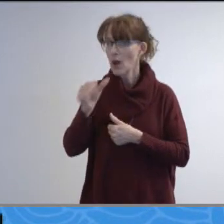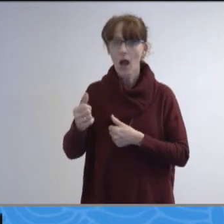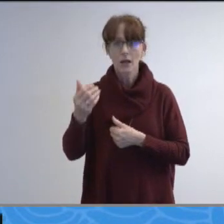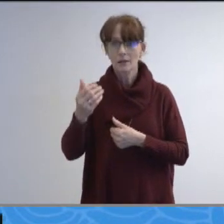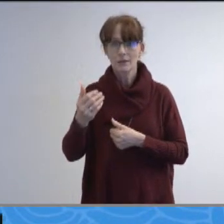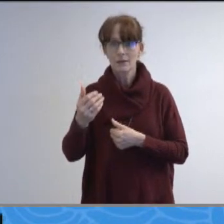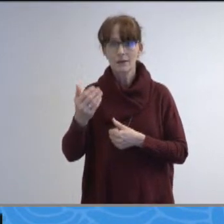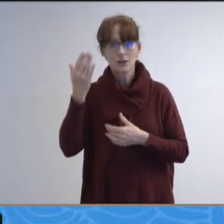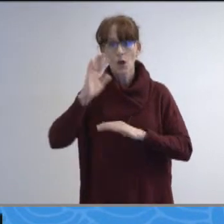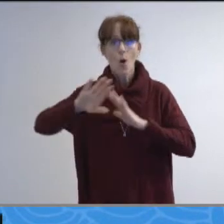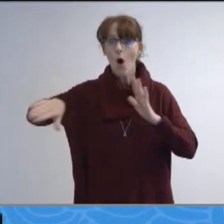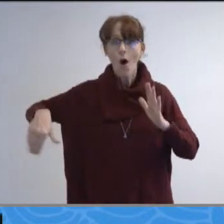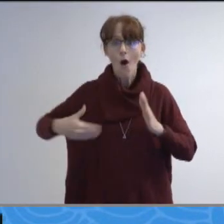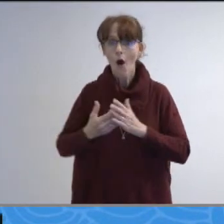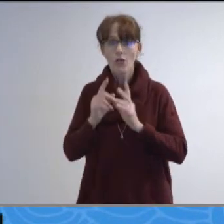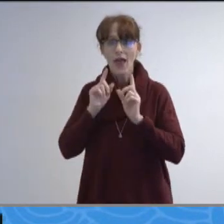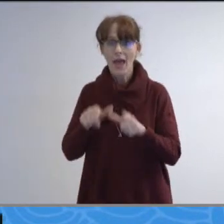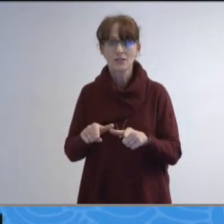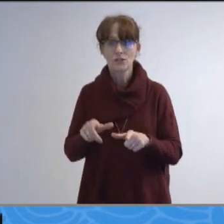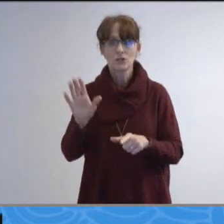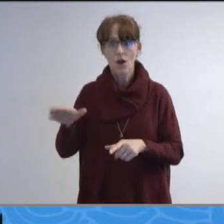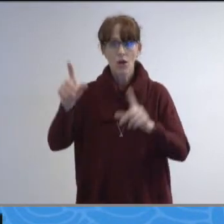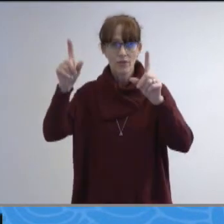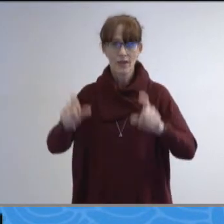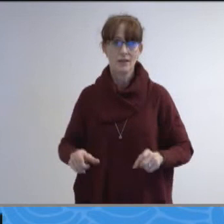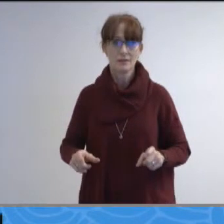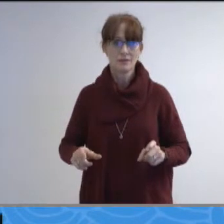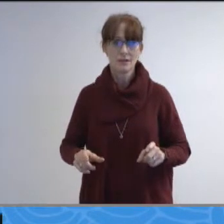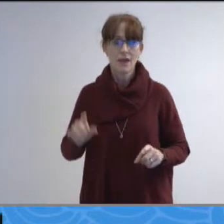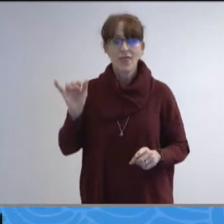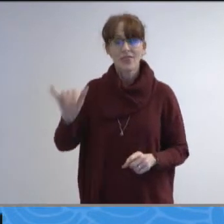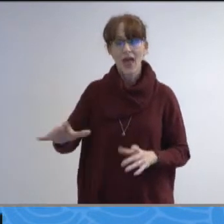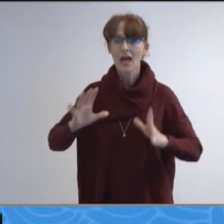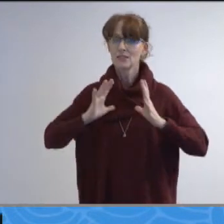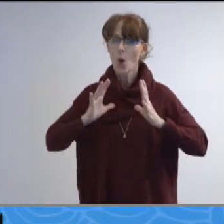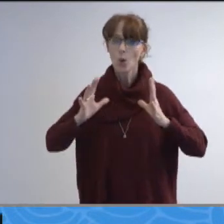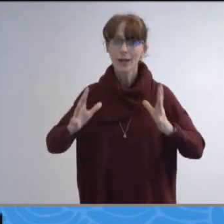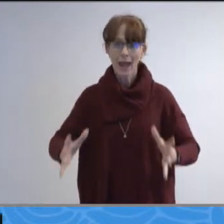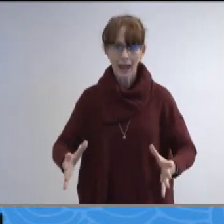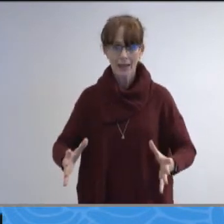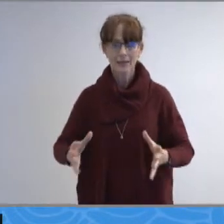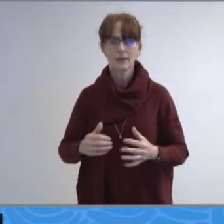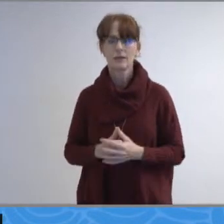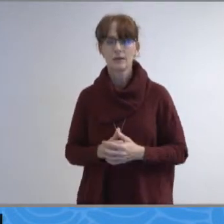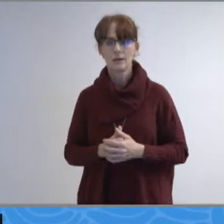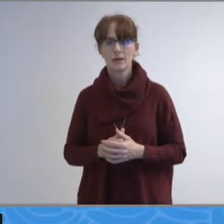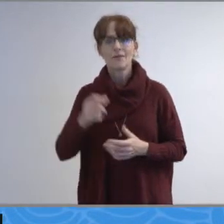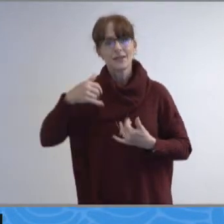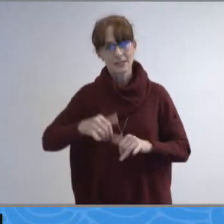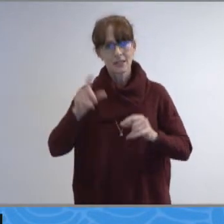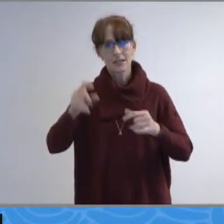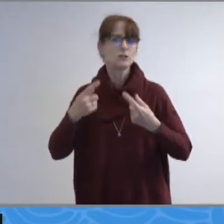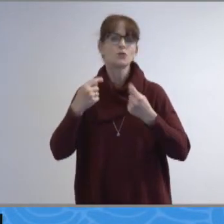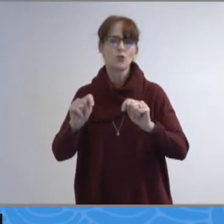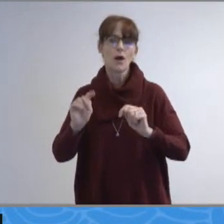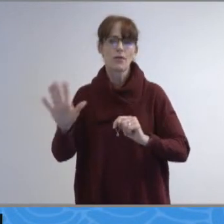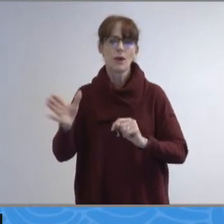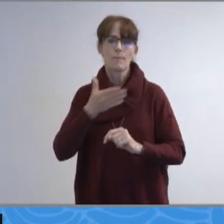to every single question on the Diagnostic. And that is okay. They still need to try their best though.